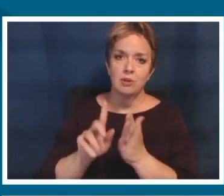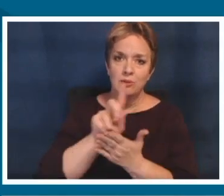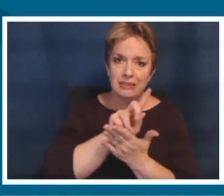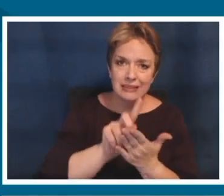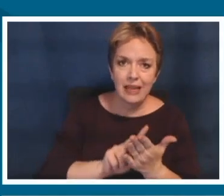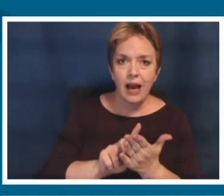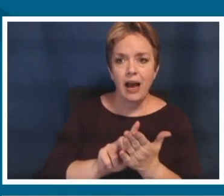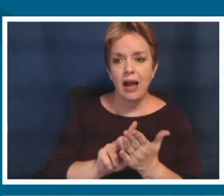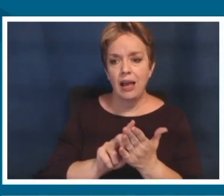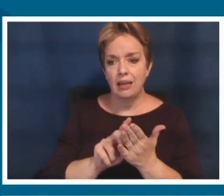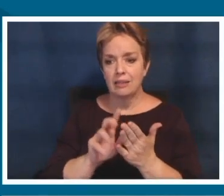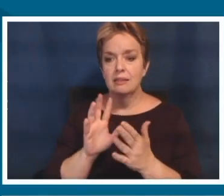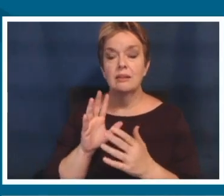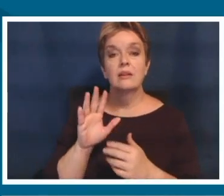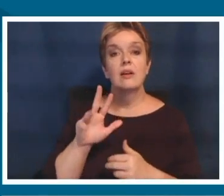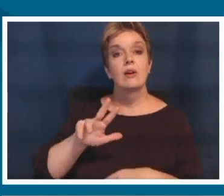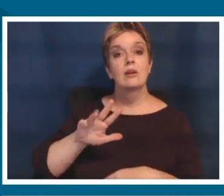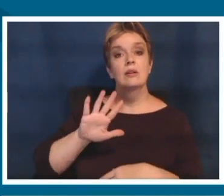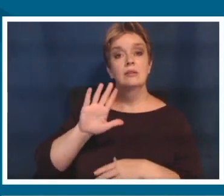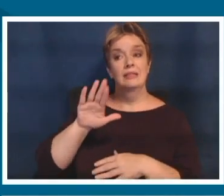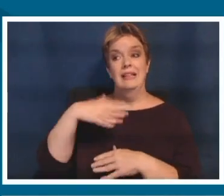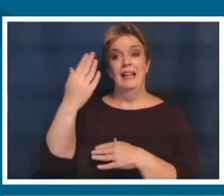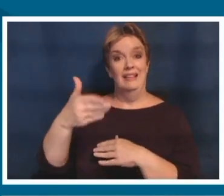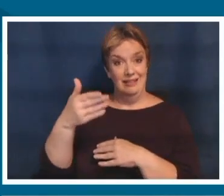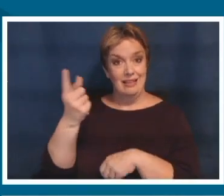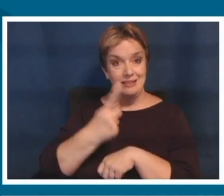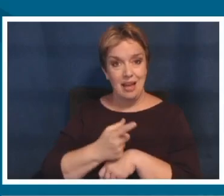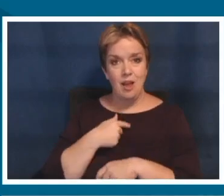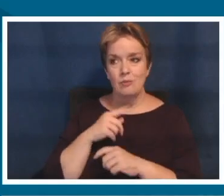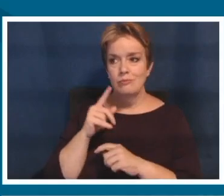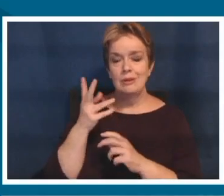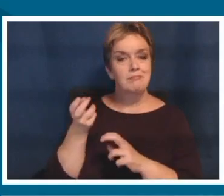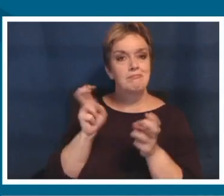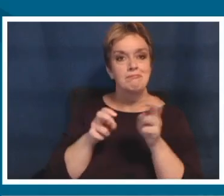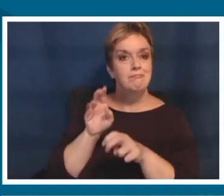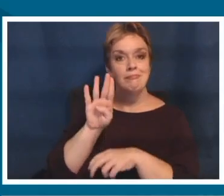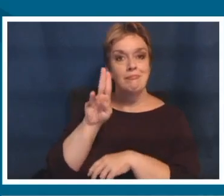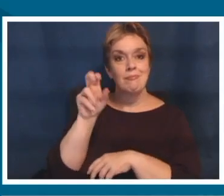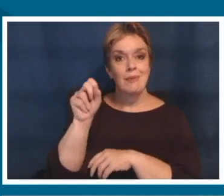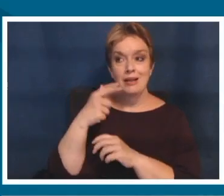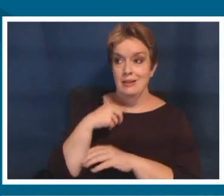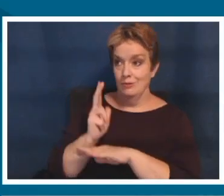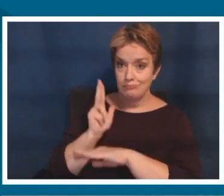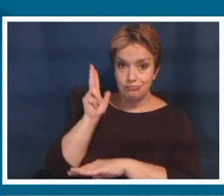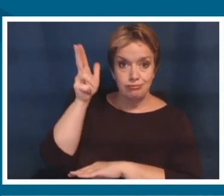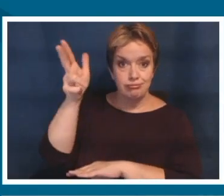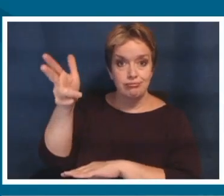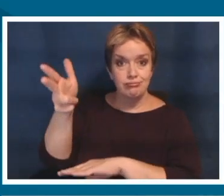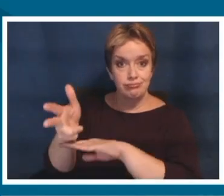school bus and we went out and we interacted with the public where